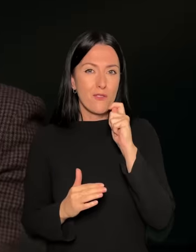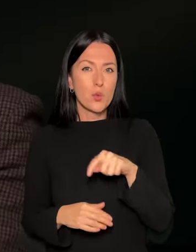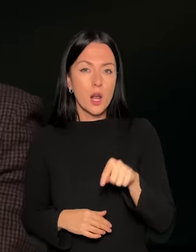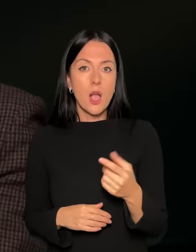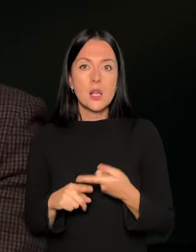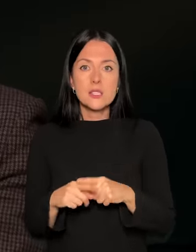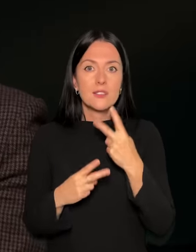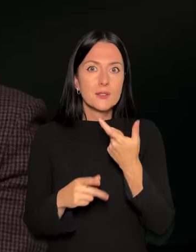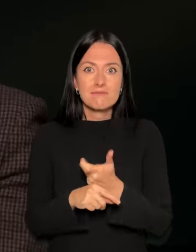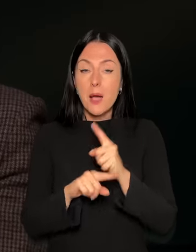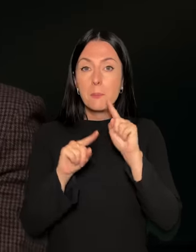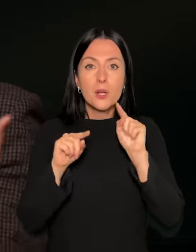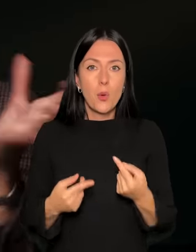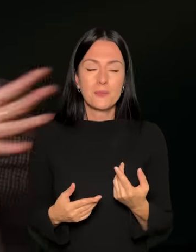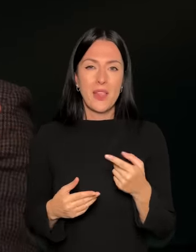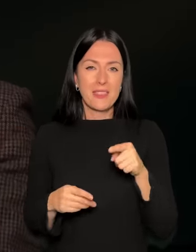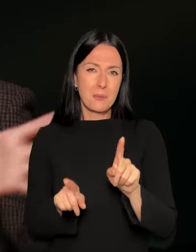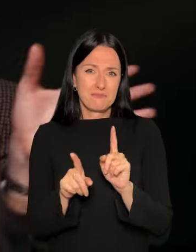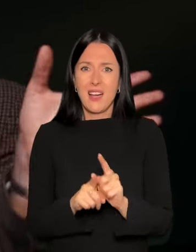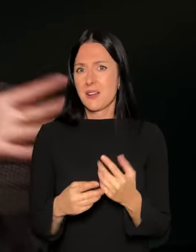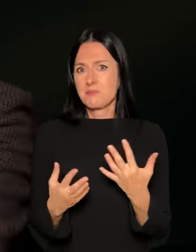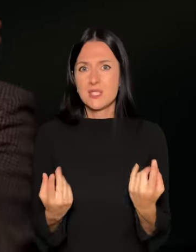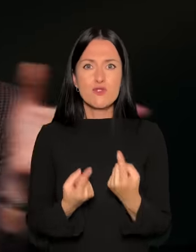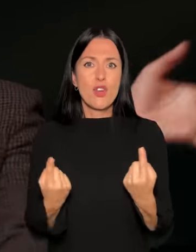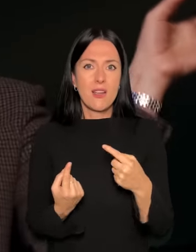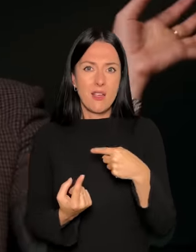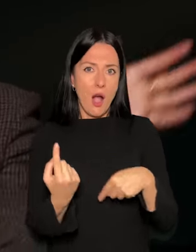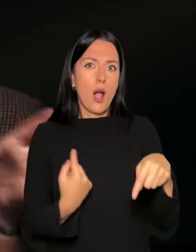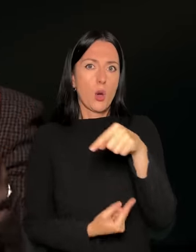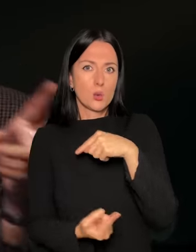But it looked so cool. I mean, it was an ordinary carousel.